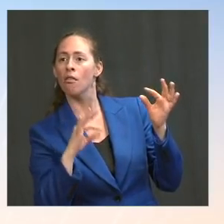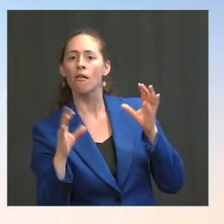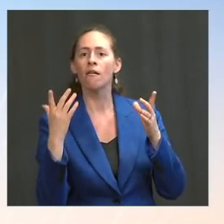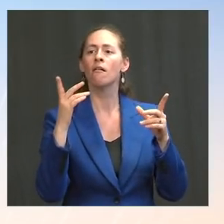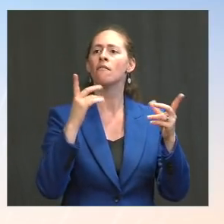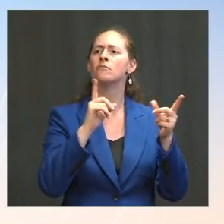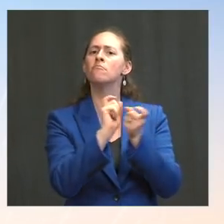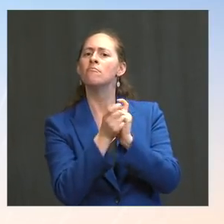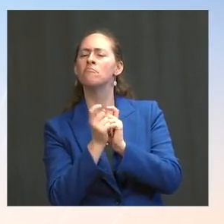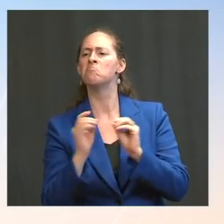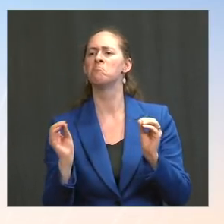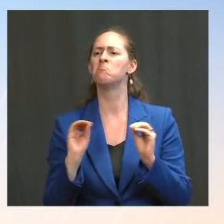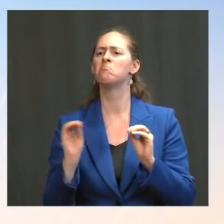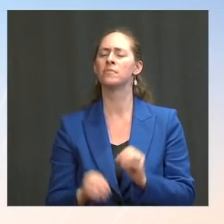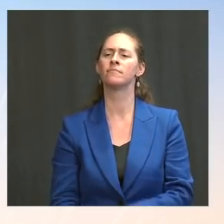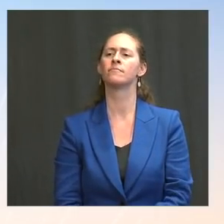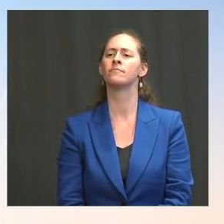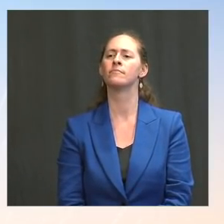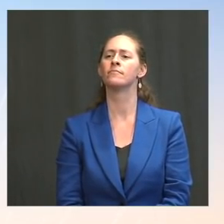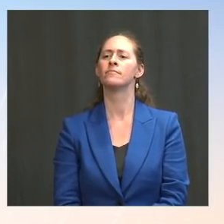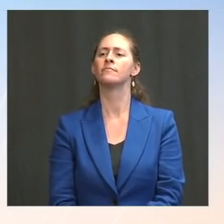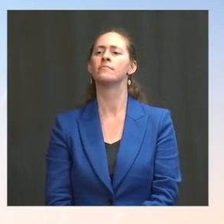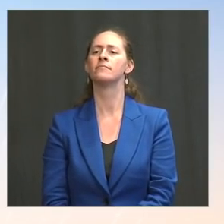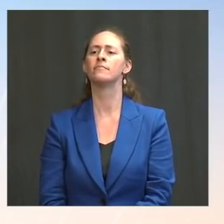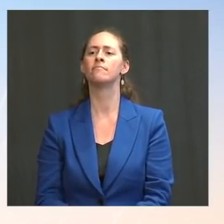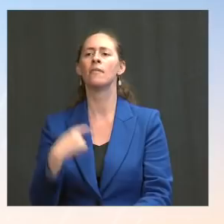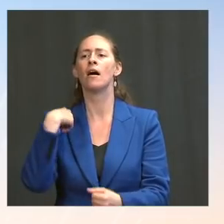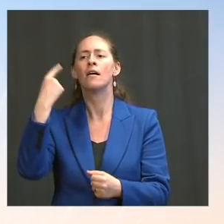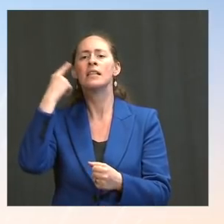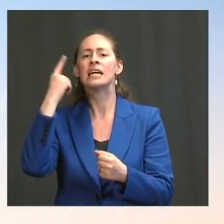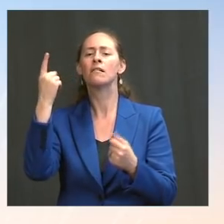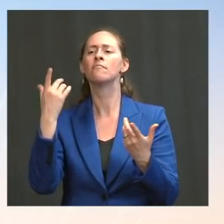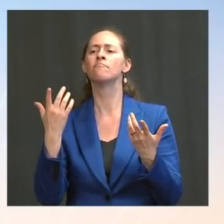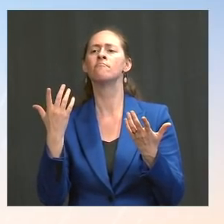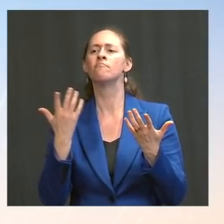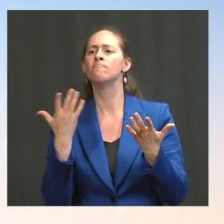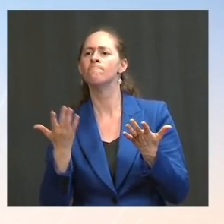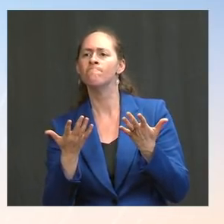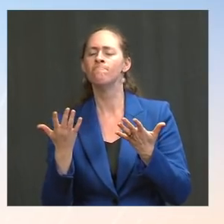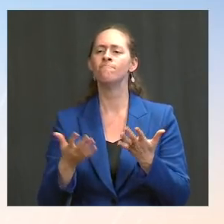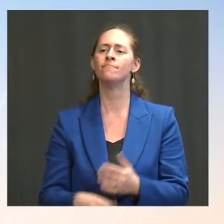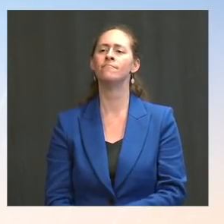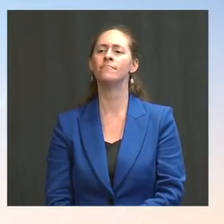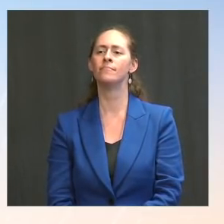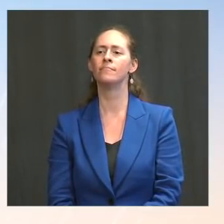There have been intel assessments that have been out there from our own government. We're certainly aware of those. We have never taken a step back from those --